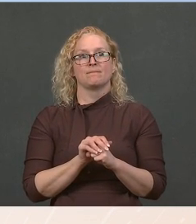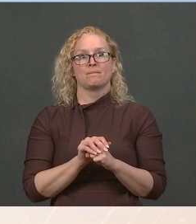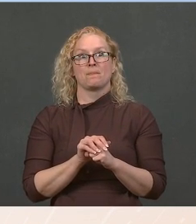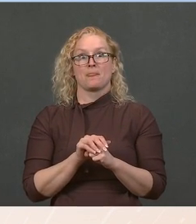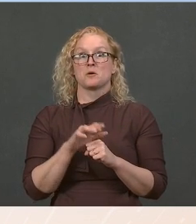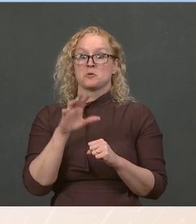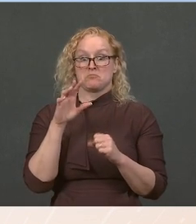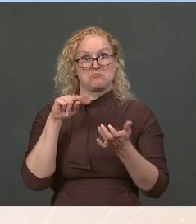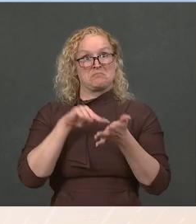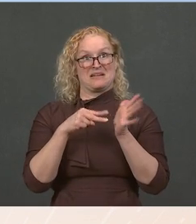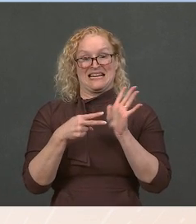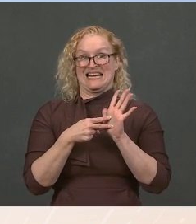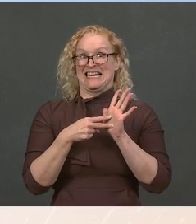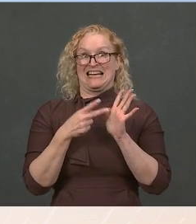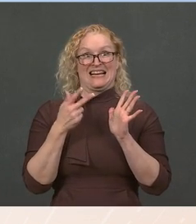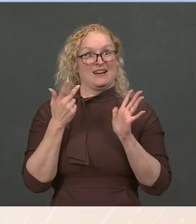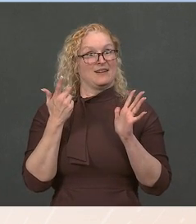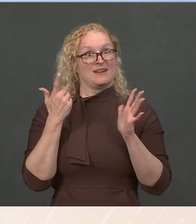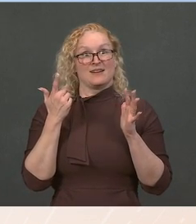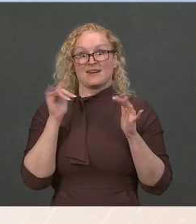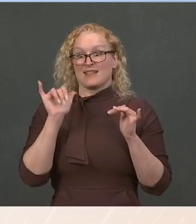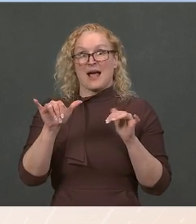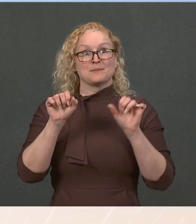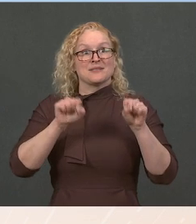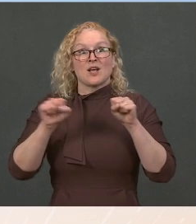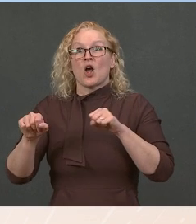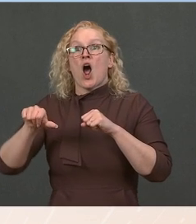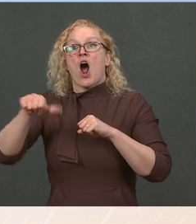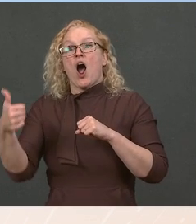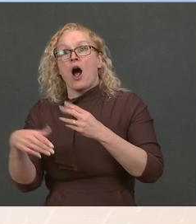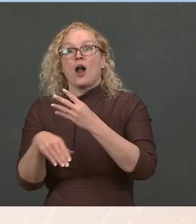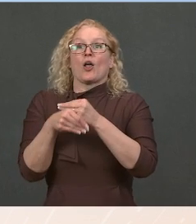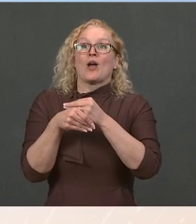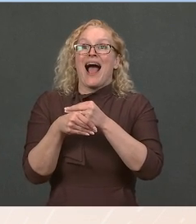in our fight against the virus, with vaccinations being the most important tool.